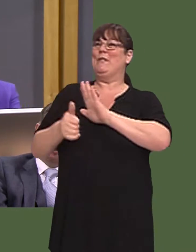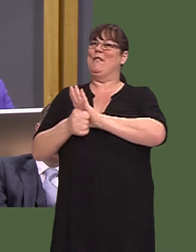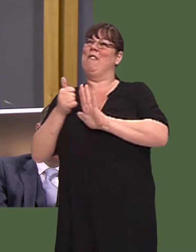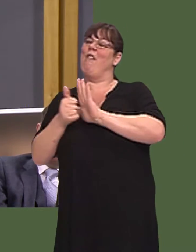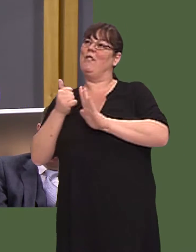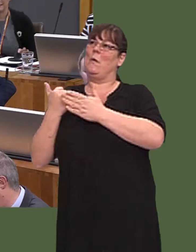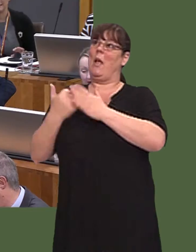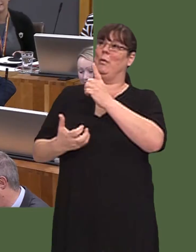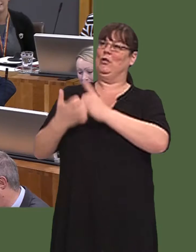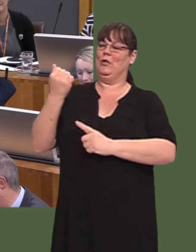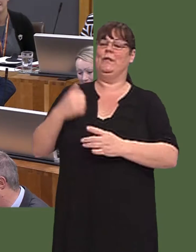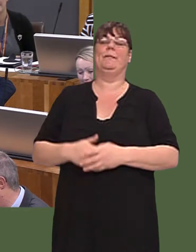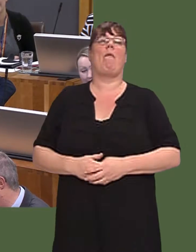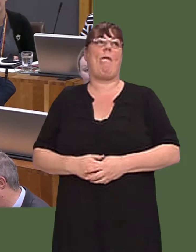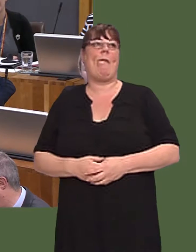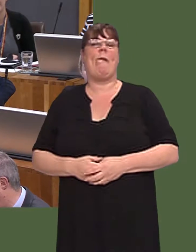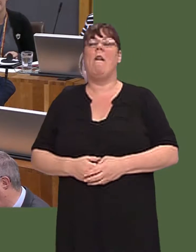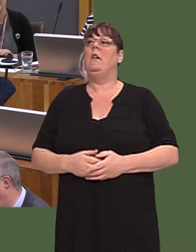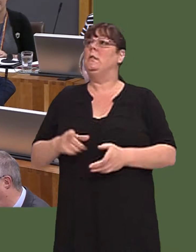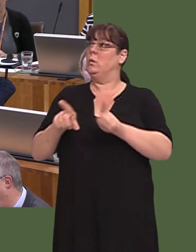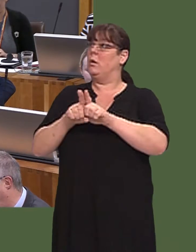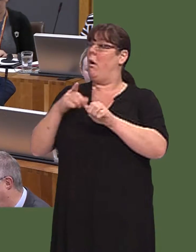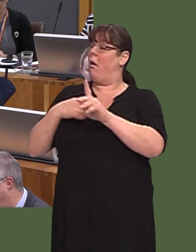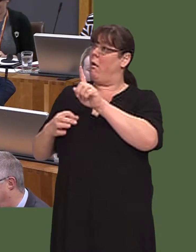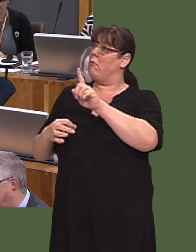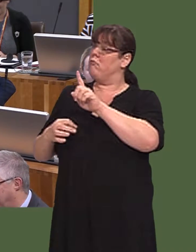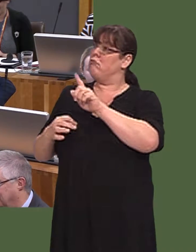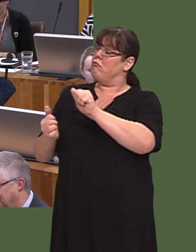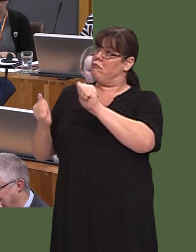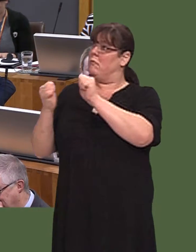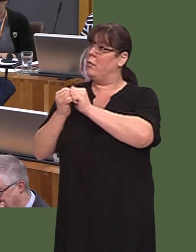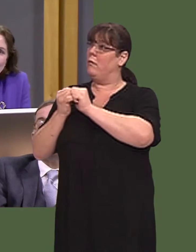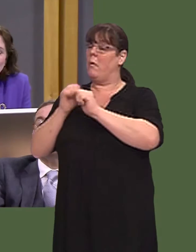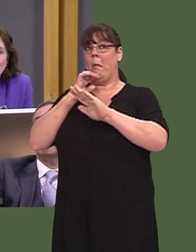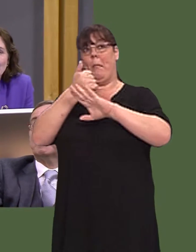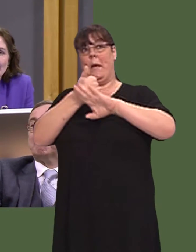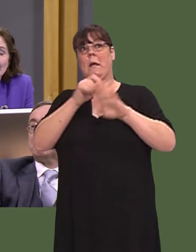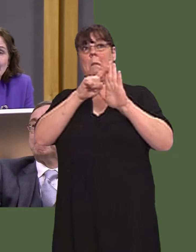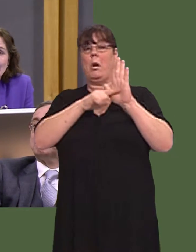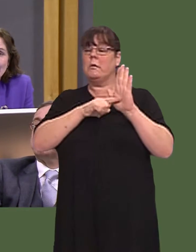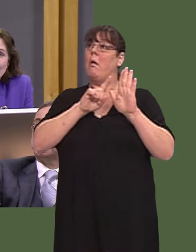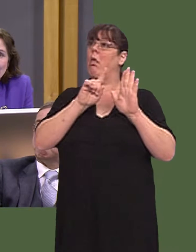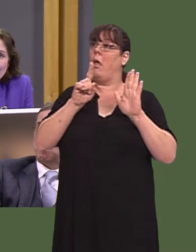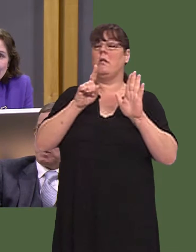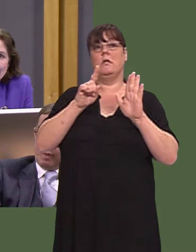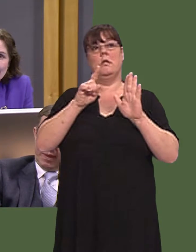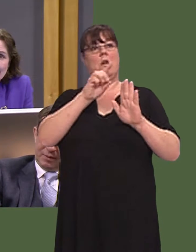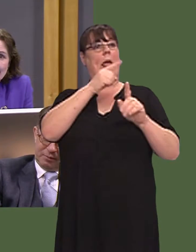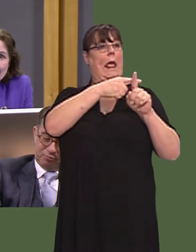of that objective. In particular, I approve of the basic principle of tolerance and respect, both for English